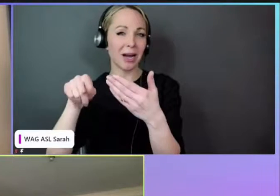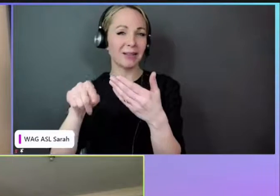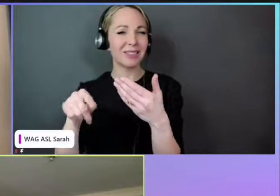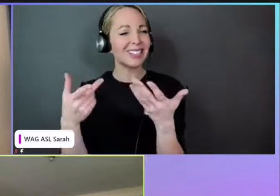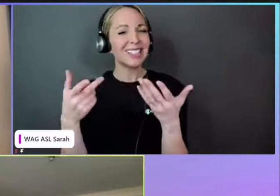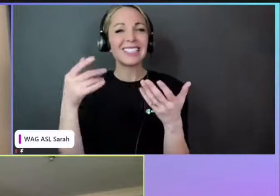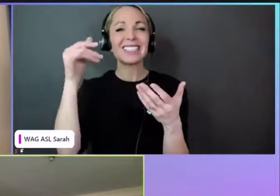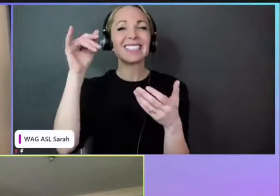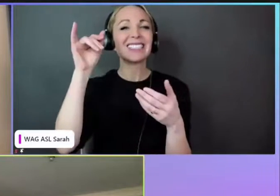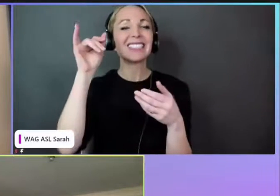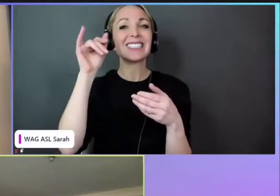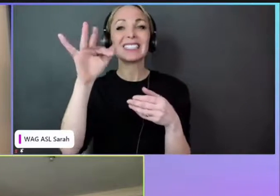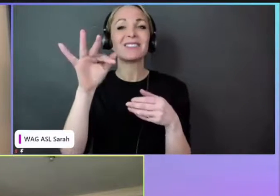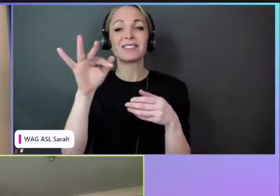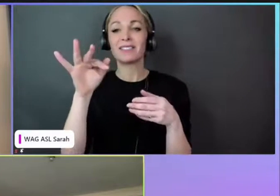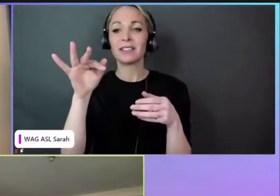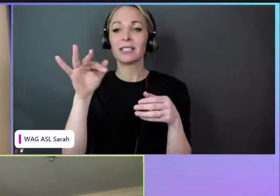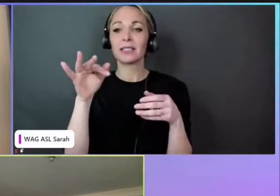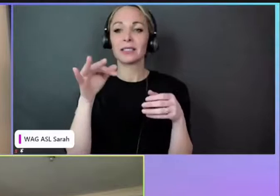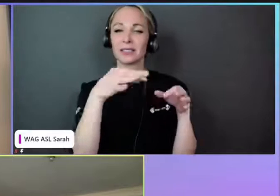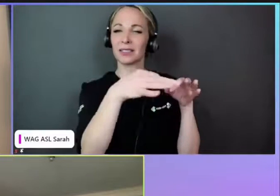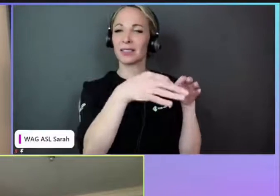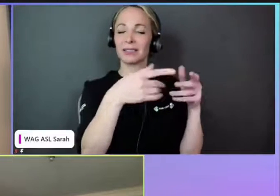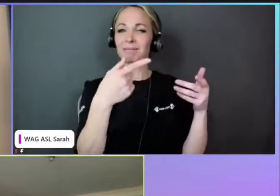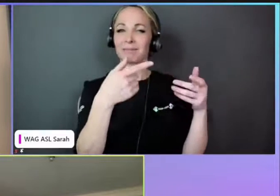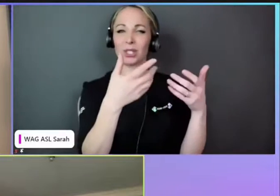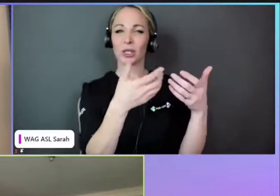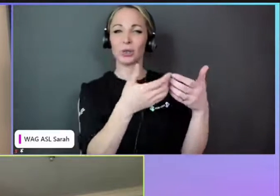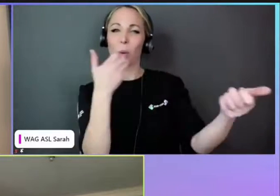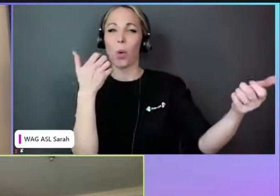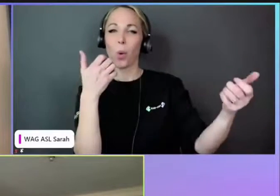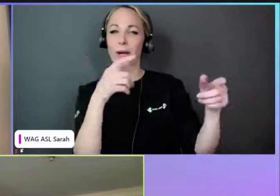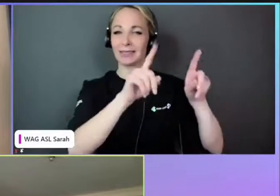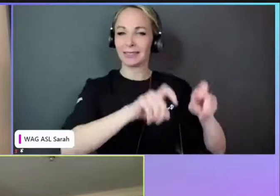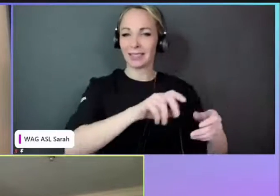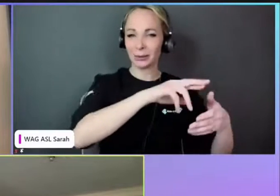from triggering scans while a test continues to modify a page?